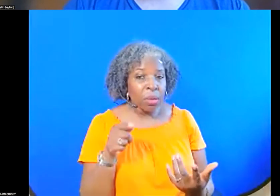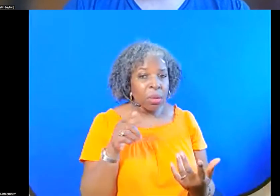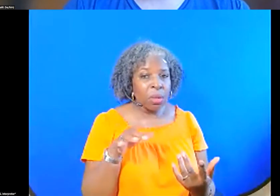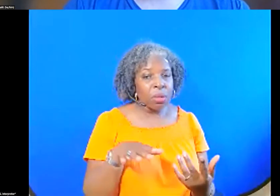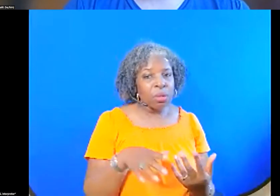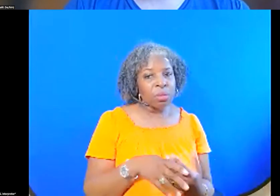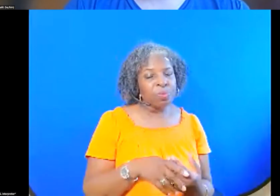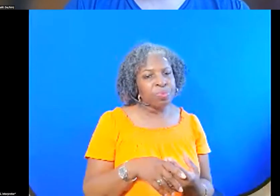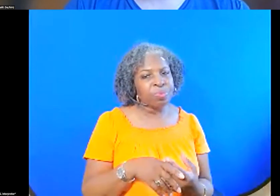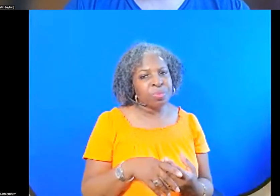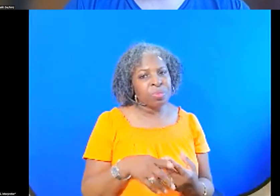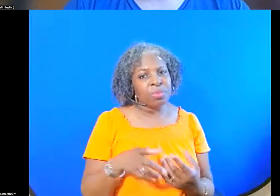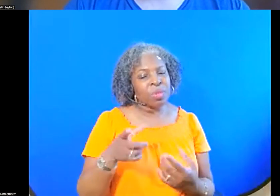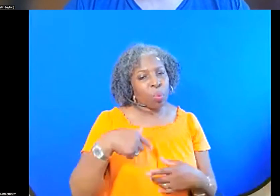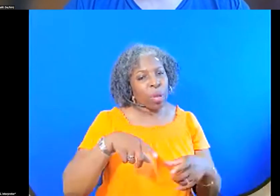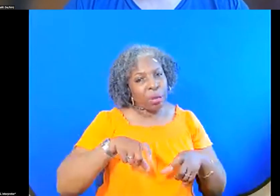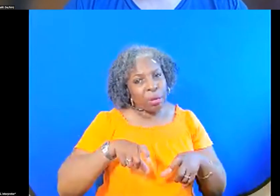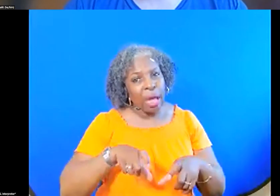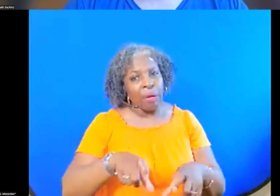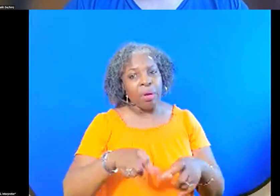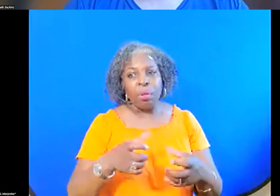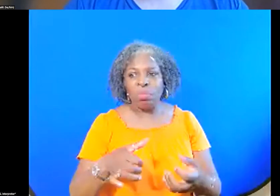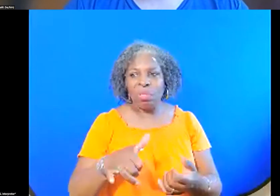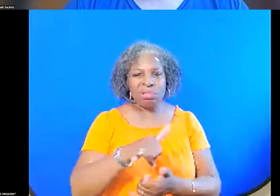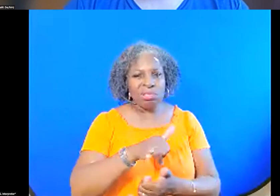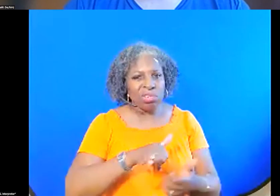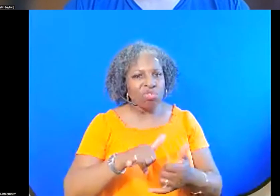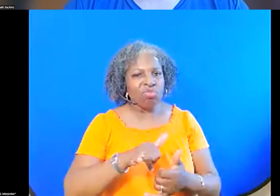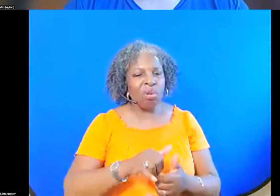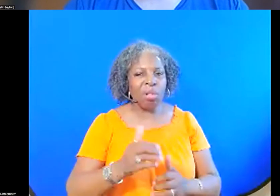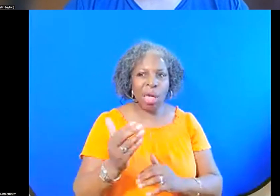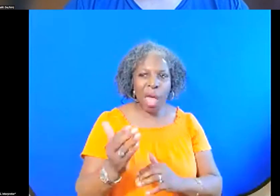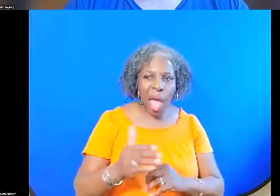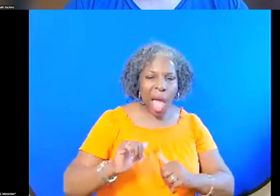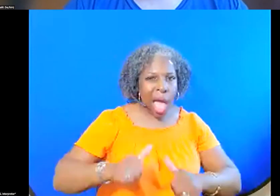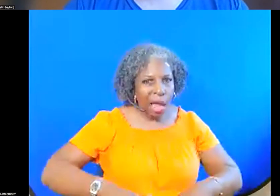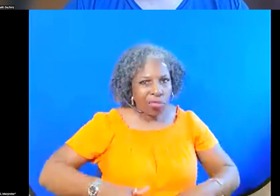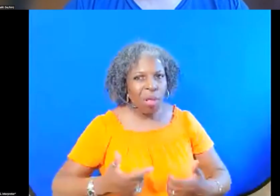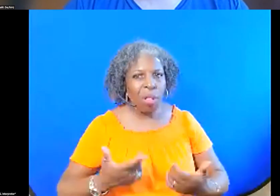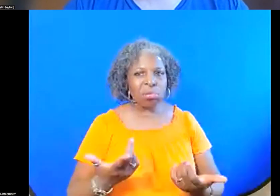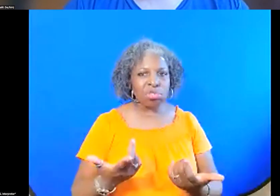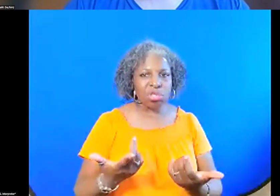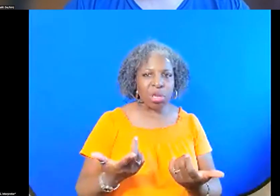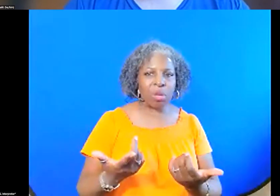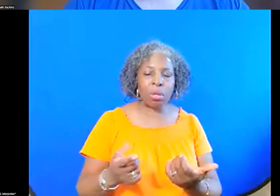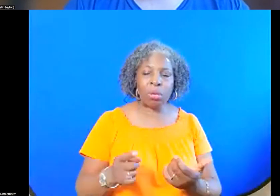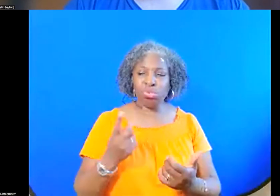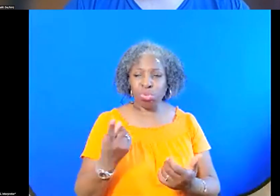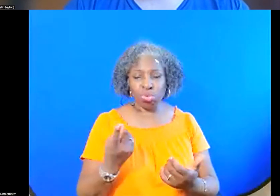And then we carry on with industrial agriculture in the same way. And they're kind of like, we've got these two, two worlds trying to coexist,